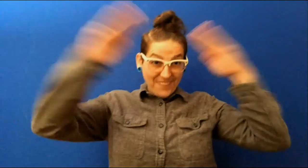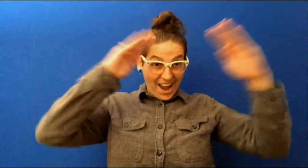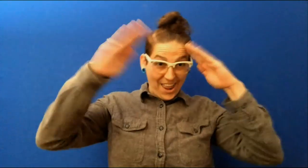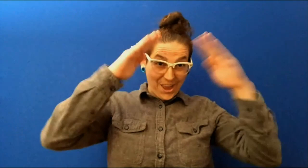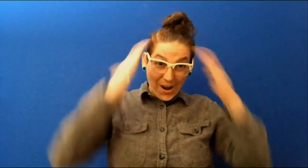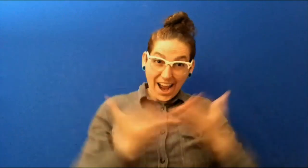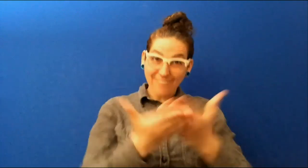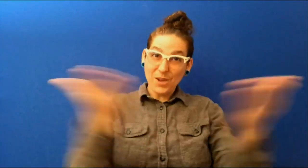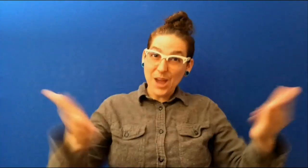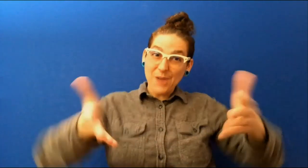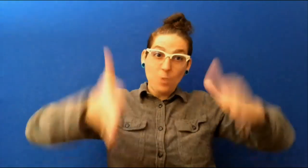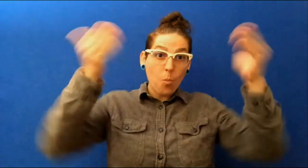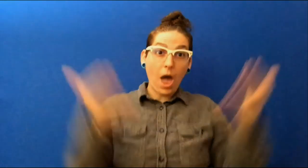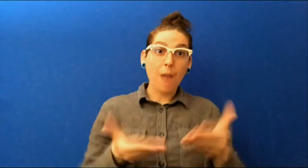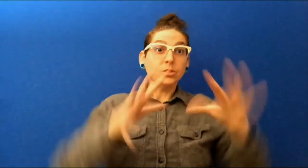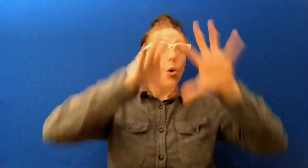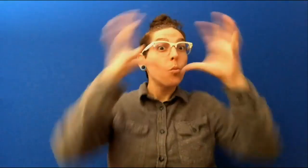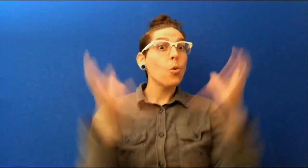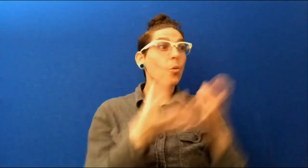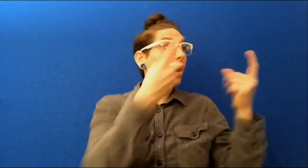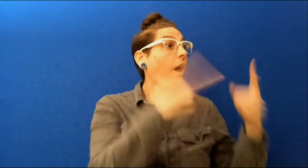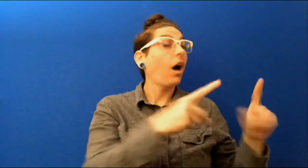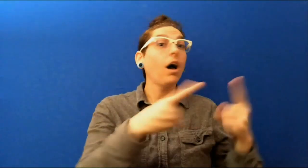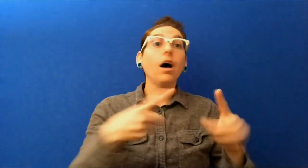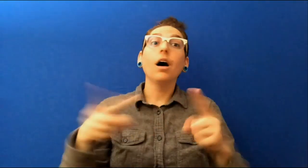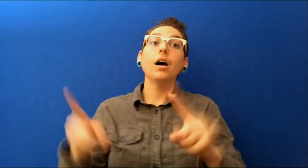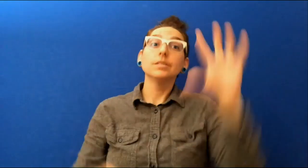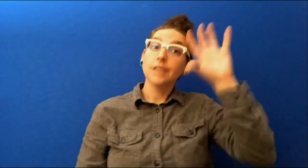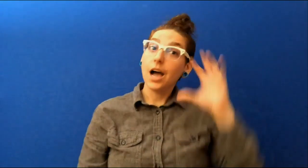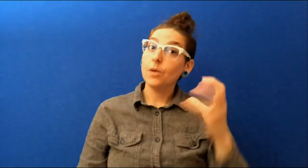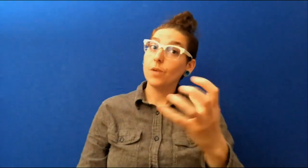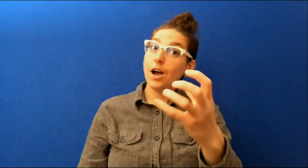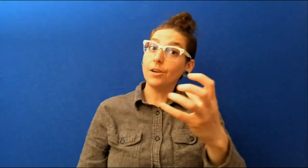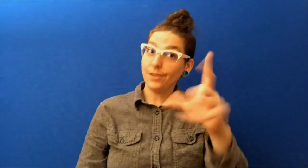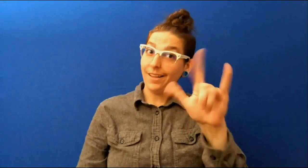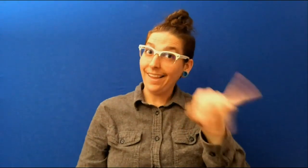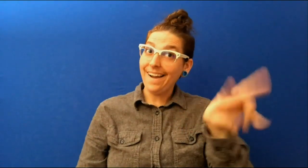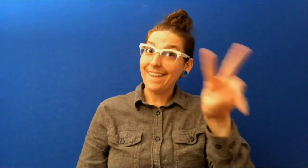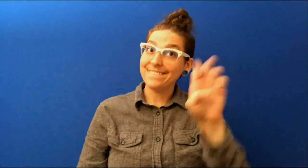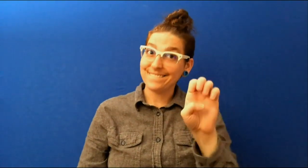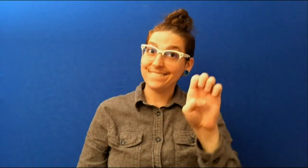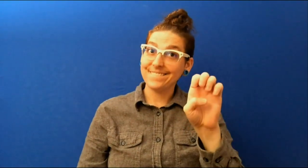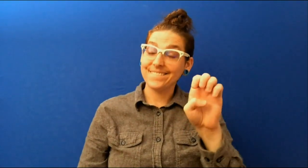Hello everyone. Welcome to Sign1News live.